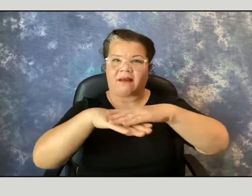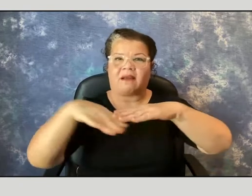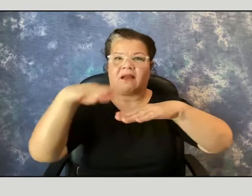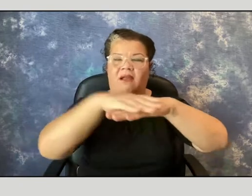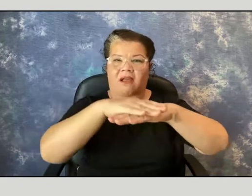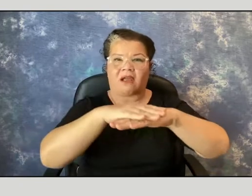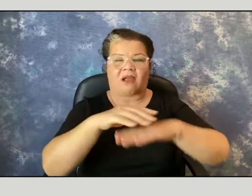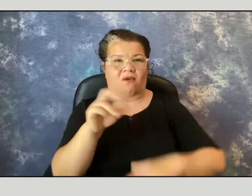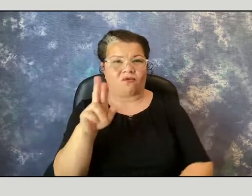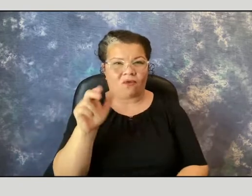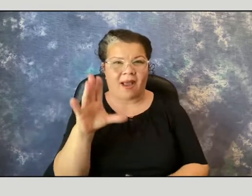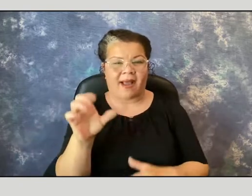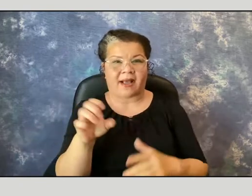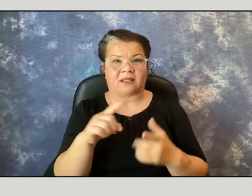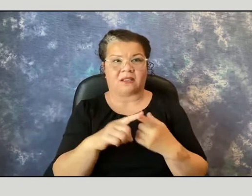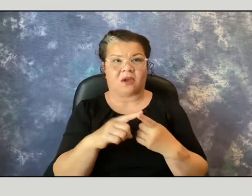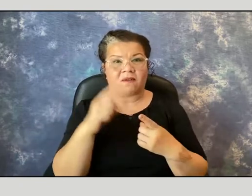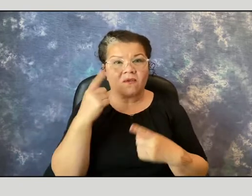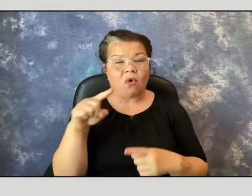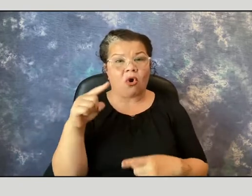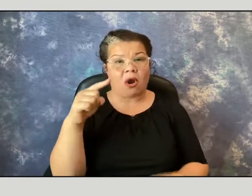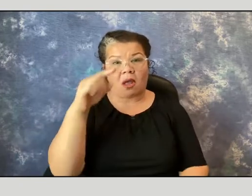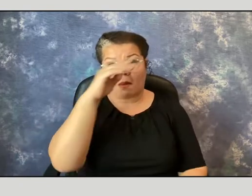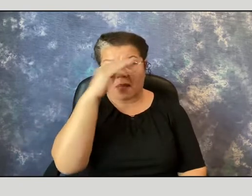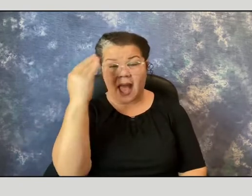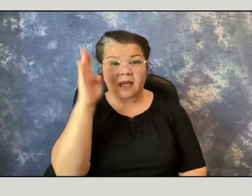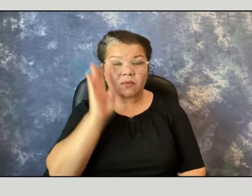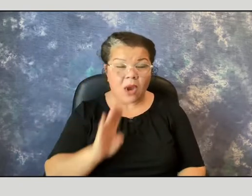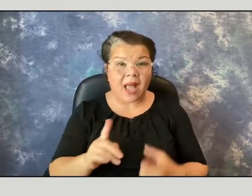who came at what particular points in time,